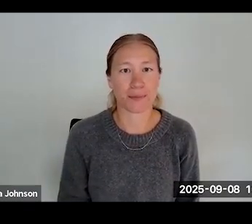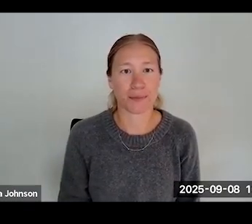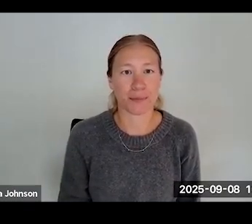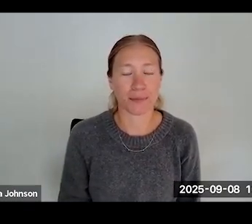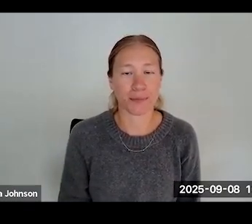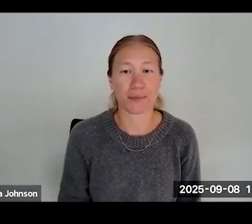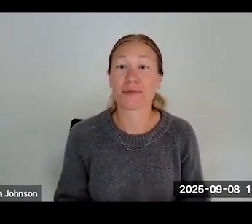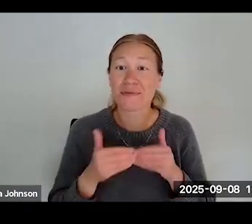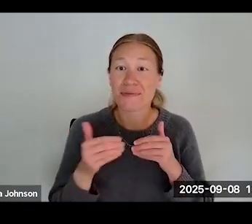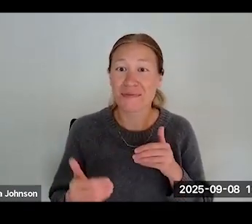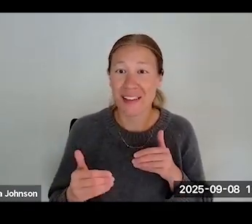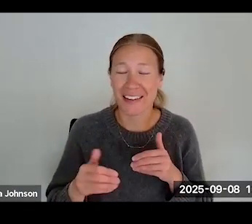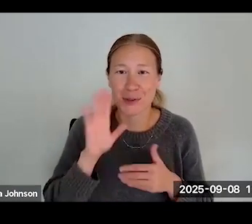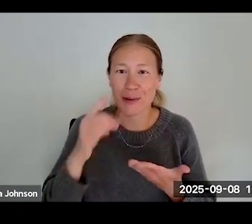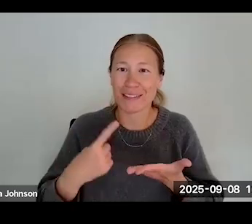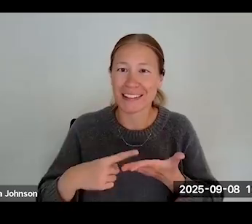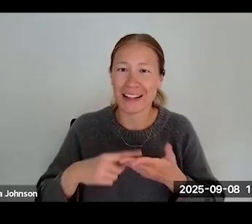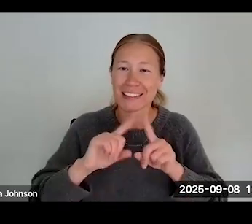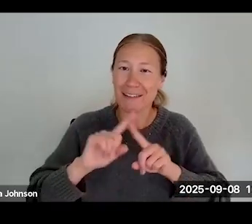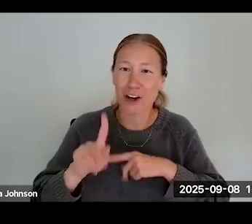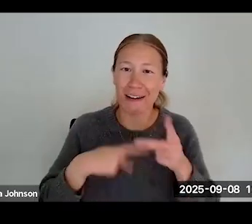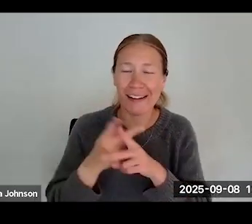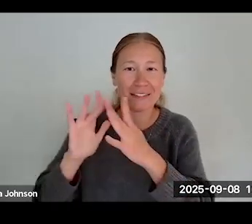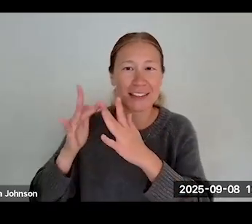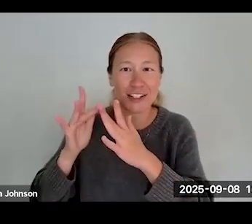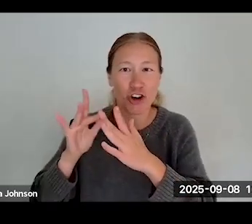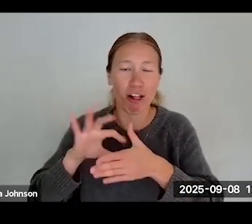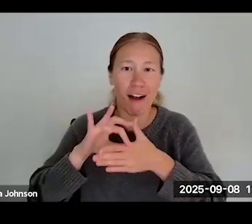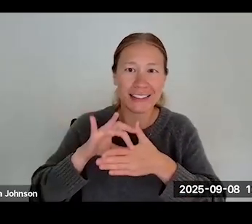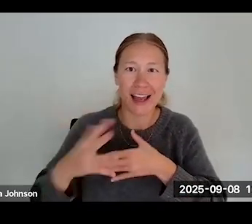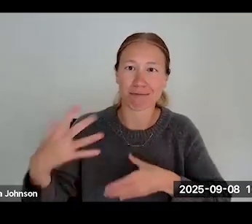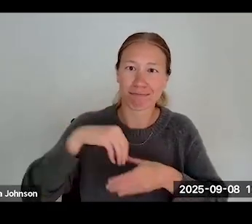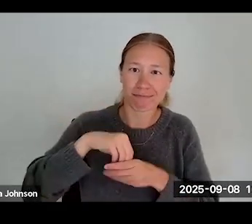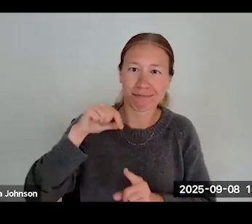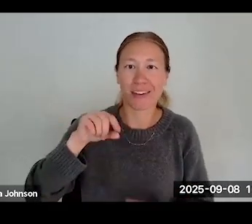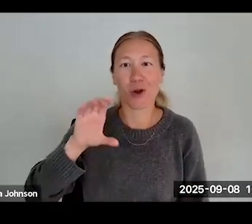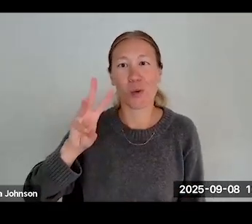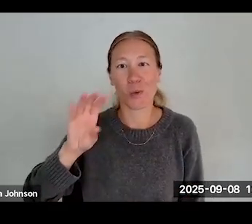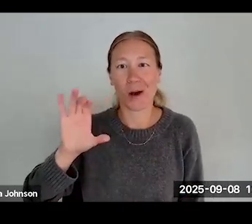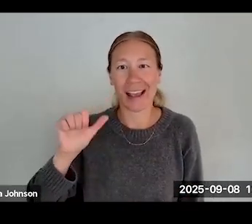So next we'll discuss the types of digital content covered by WCAG criteria and the Title II update.